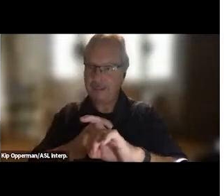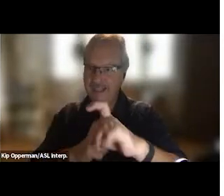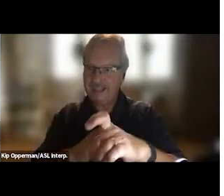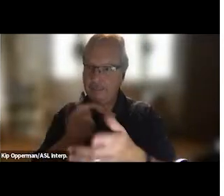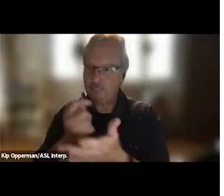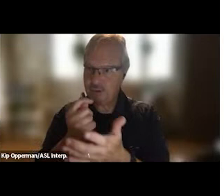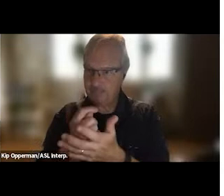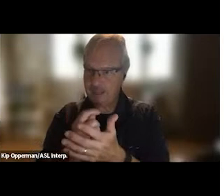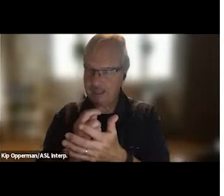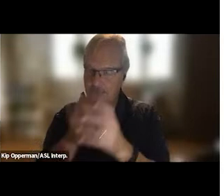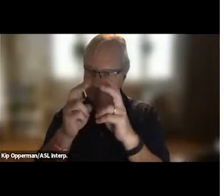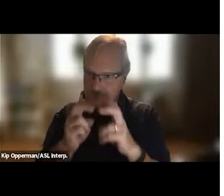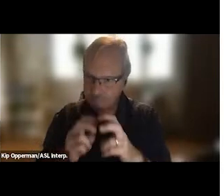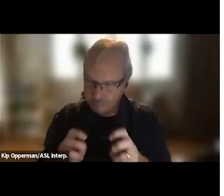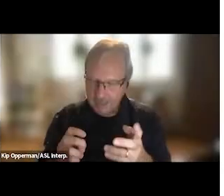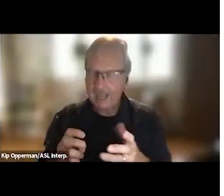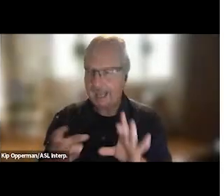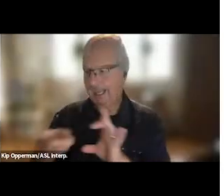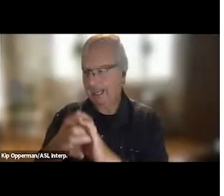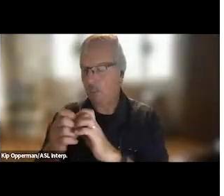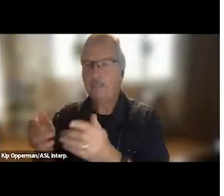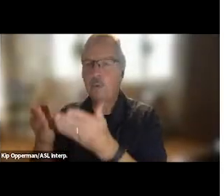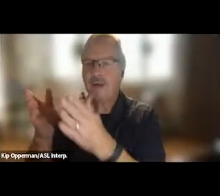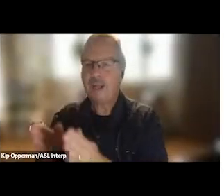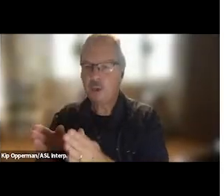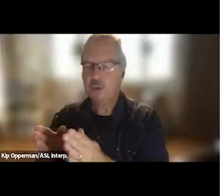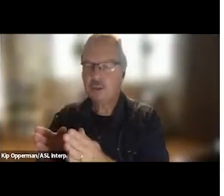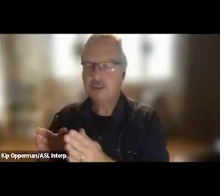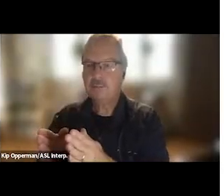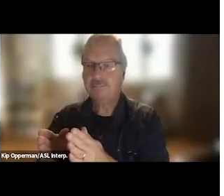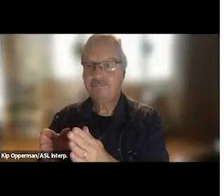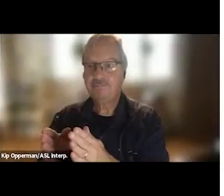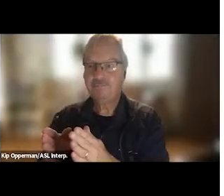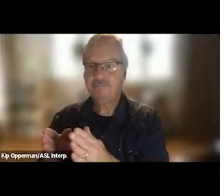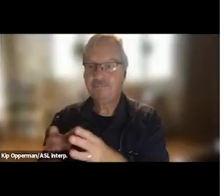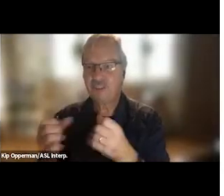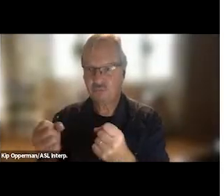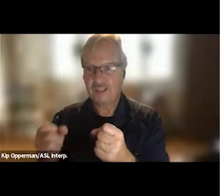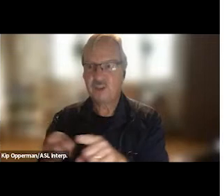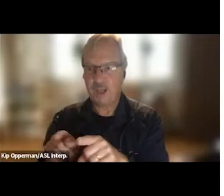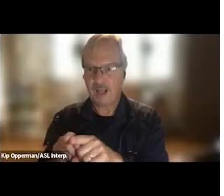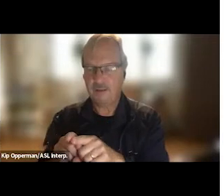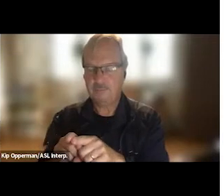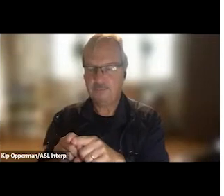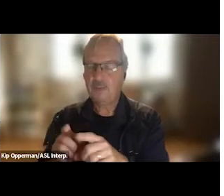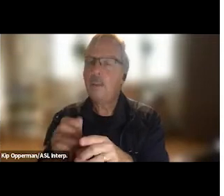diagnosed and connected to a provider then shrinks as well. Our goal is to ensure continuity of care,